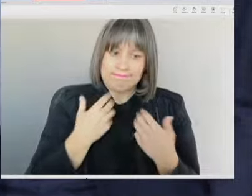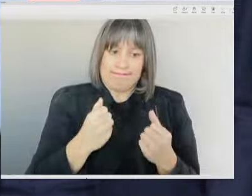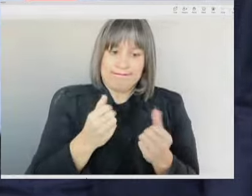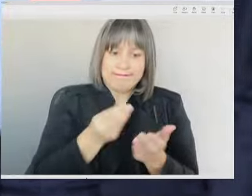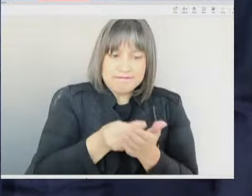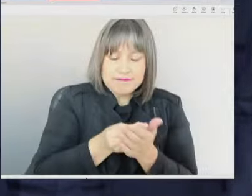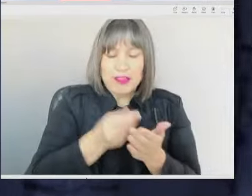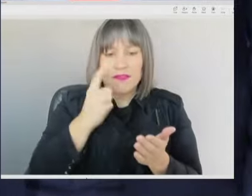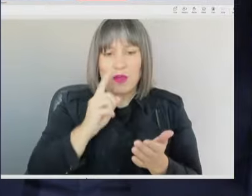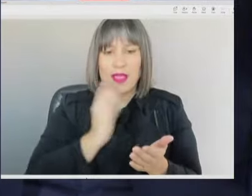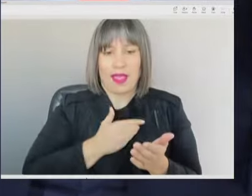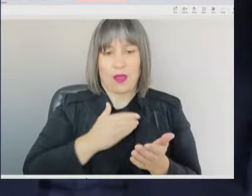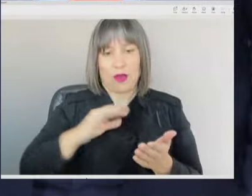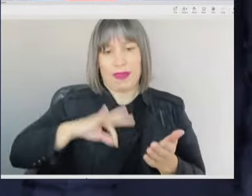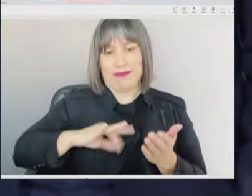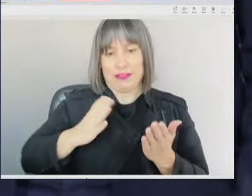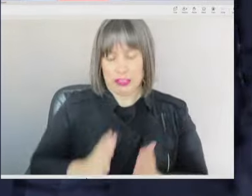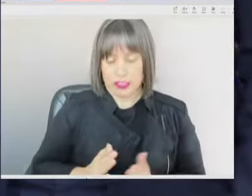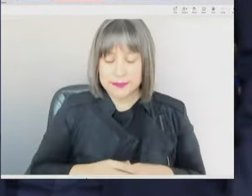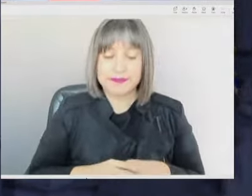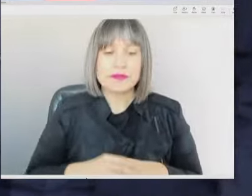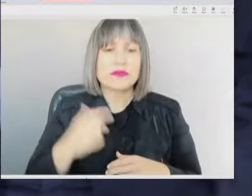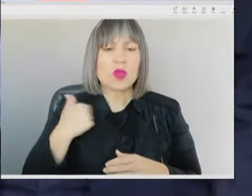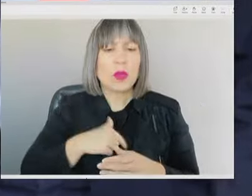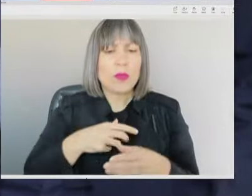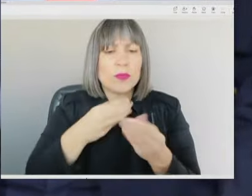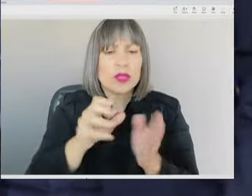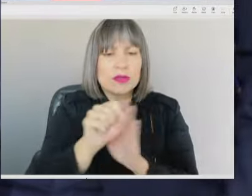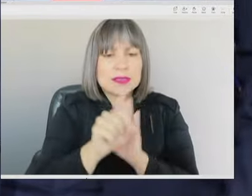forward to states and making sure that they know that are out there and there's procurement paths